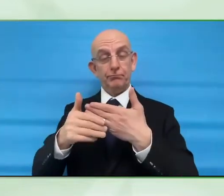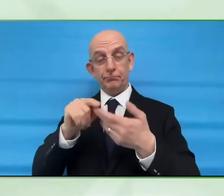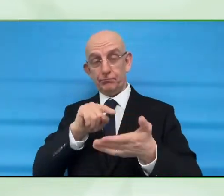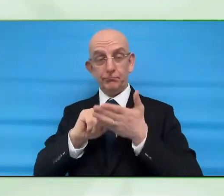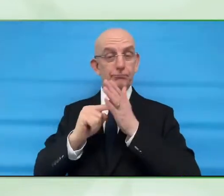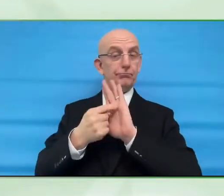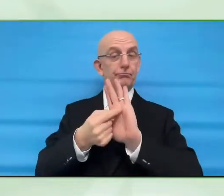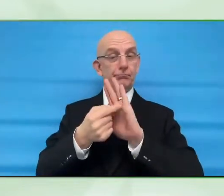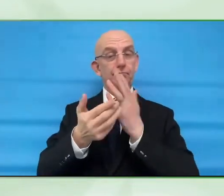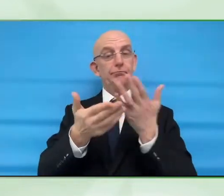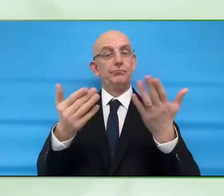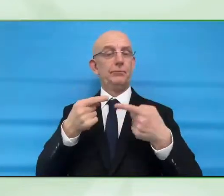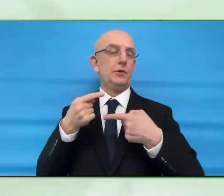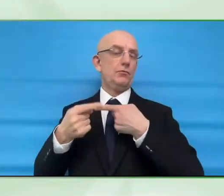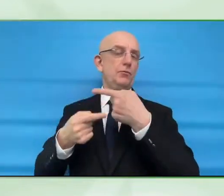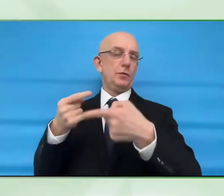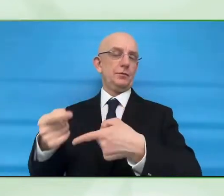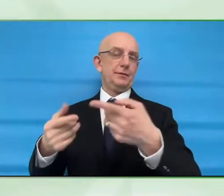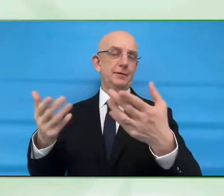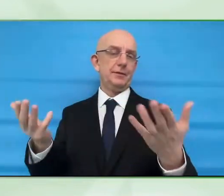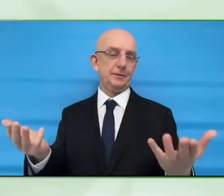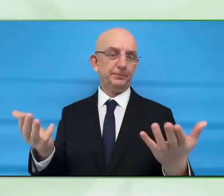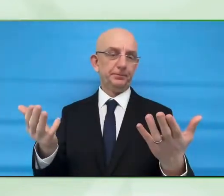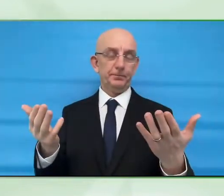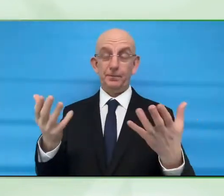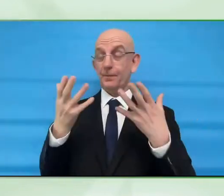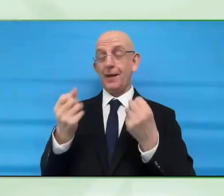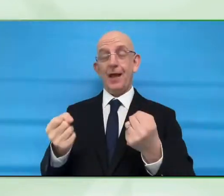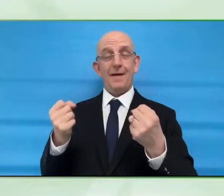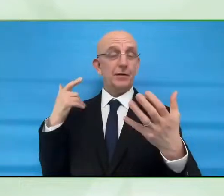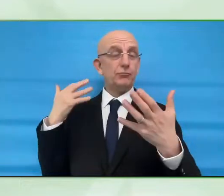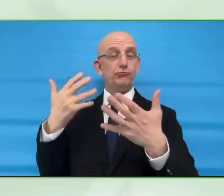something that was fully accessible to them in this way we got some really great feedback